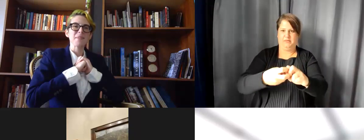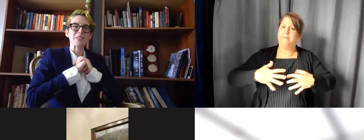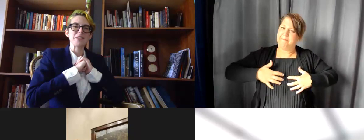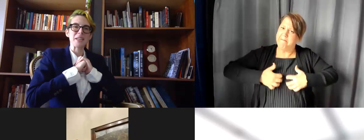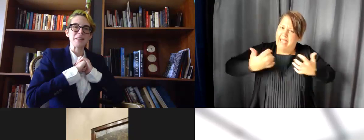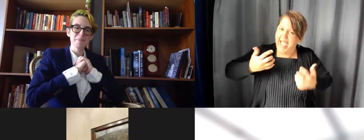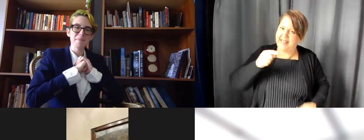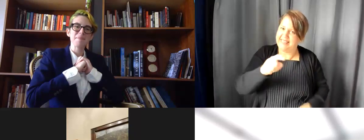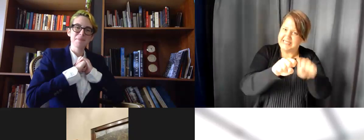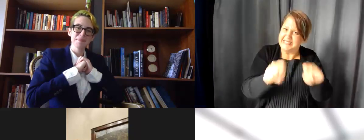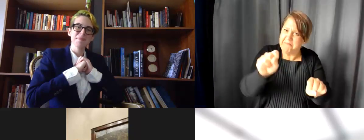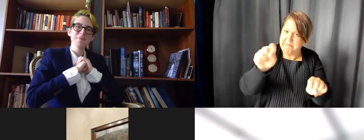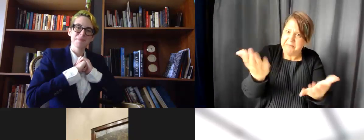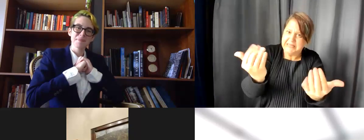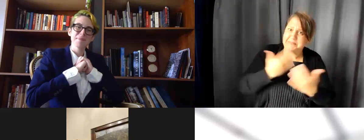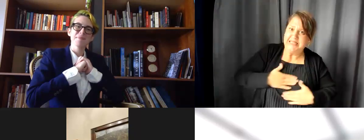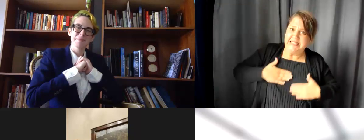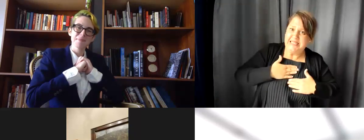Farrah Garland: That's right. Jordan Radford: Thank you.